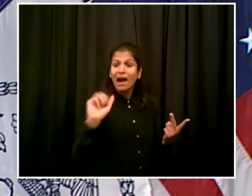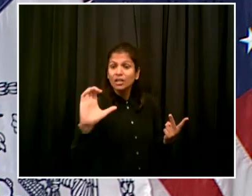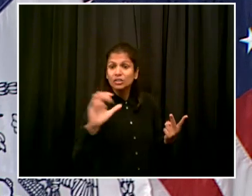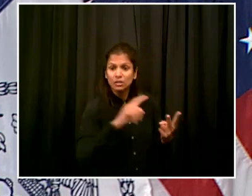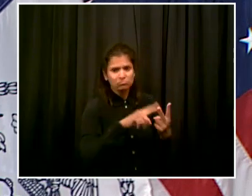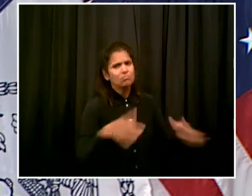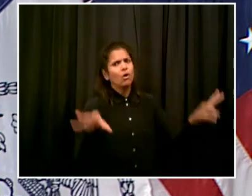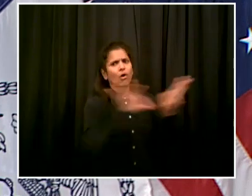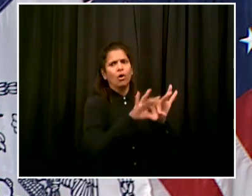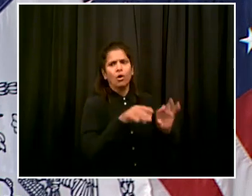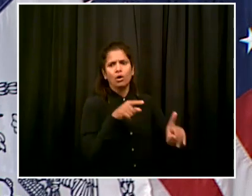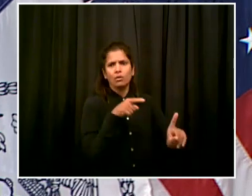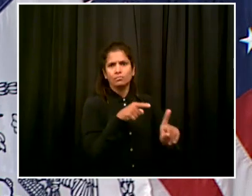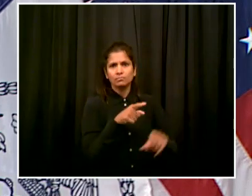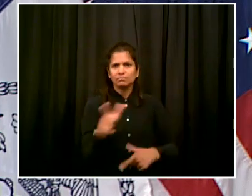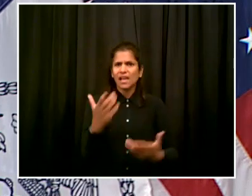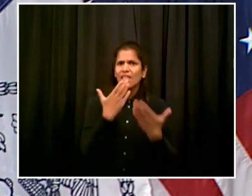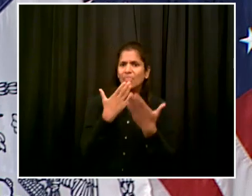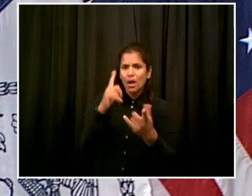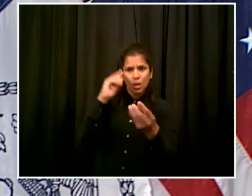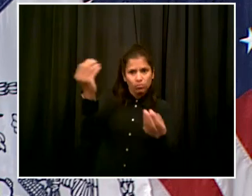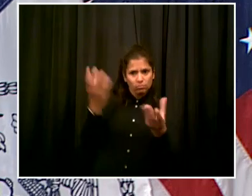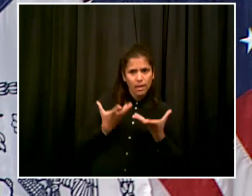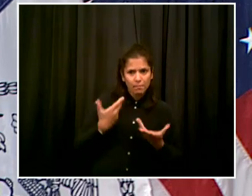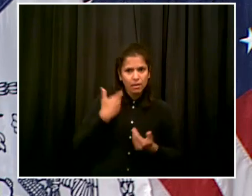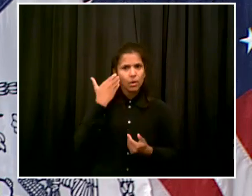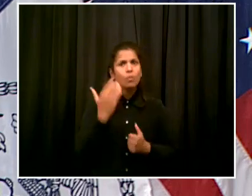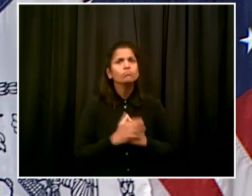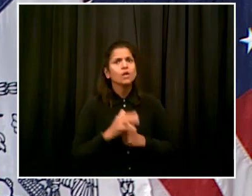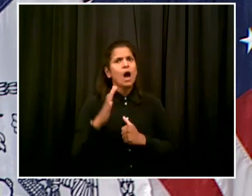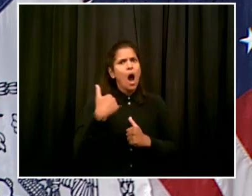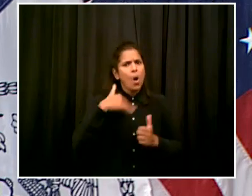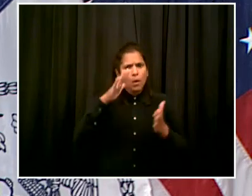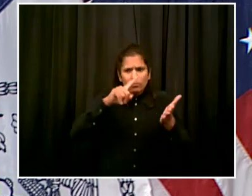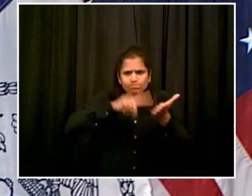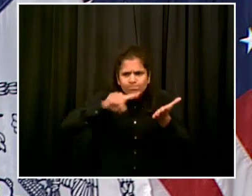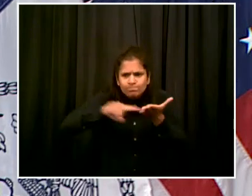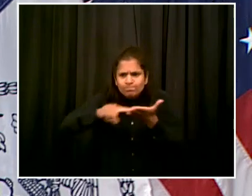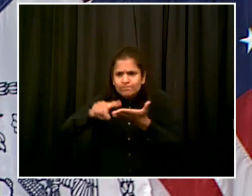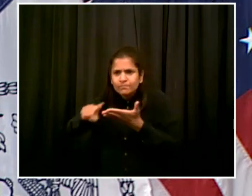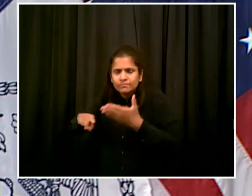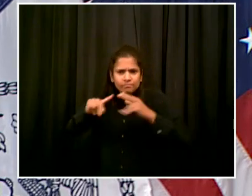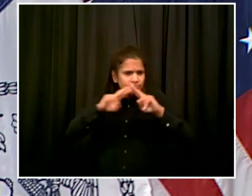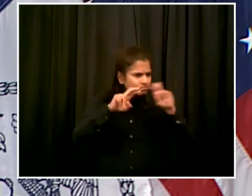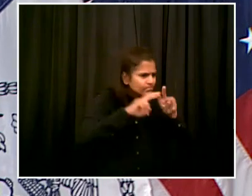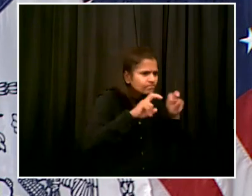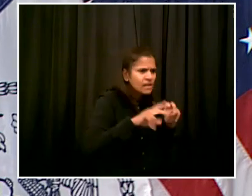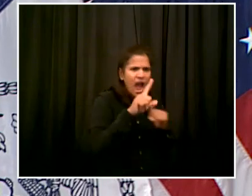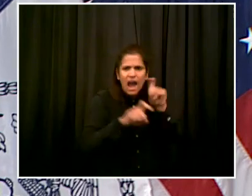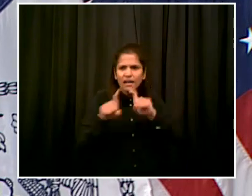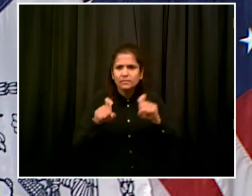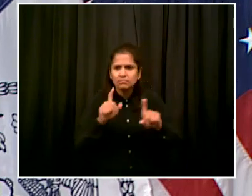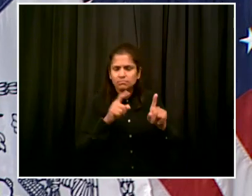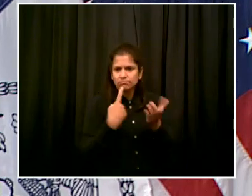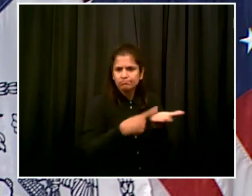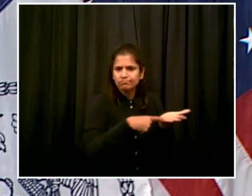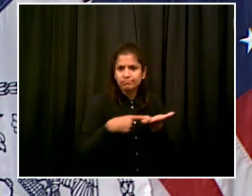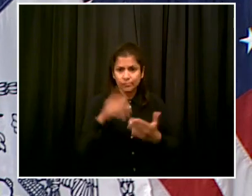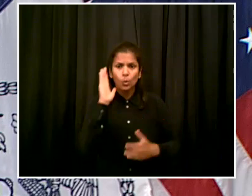OPEN ABOUT THAT. THERE WLIL E BA LOT OF DIFFERENT PIECES THAT COME TOGETHER.